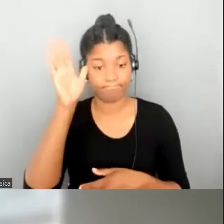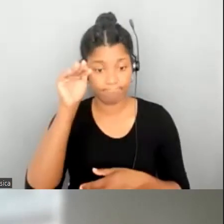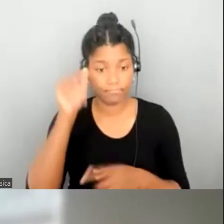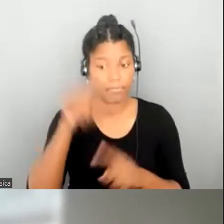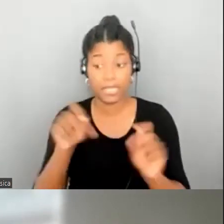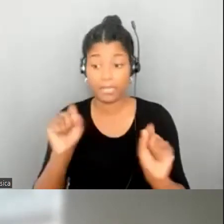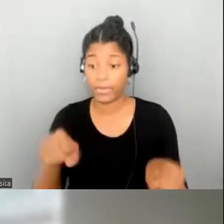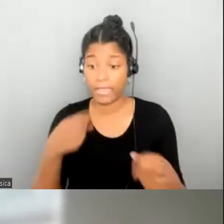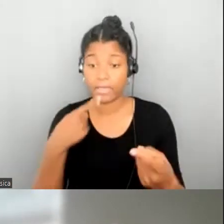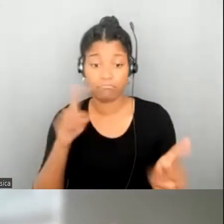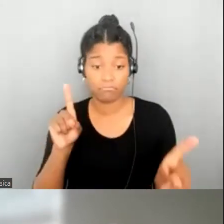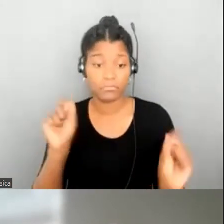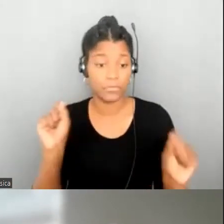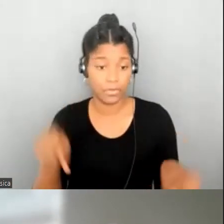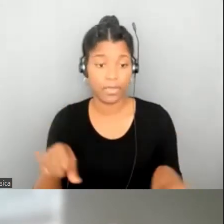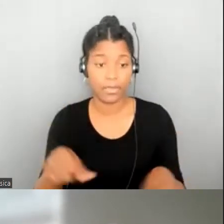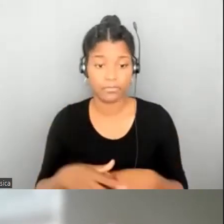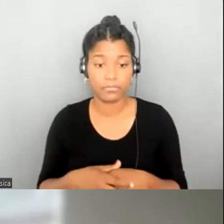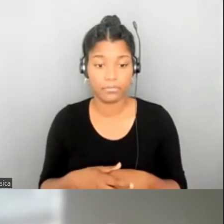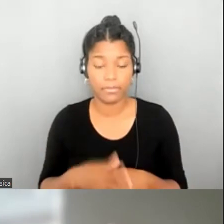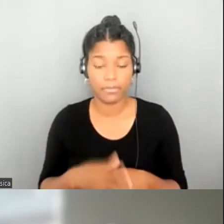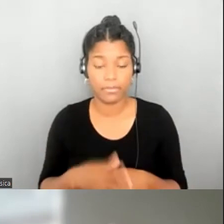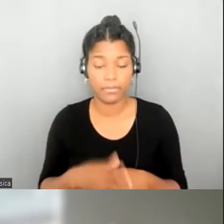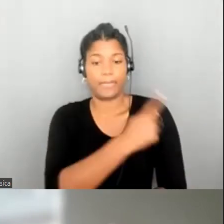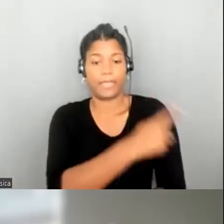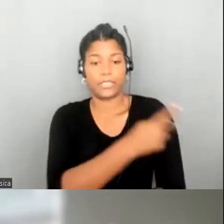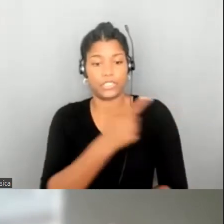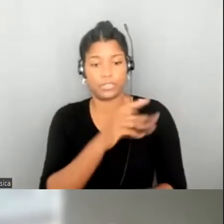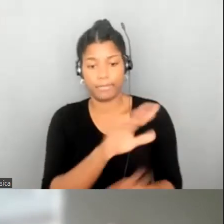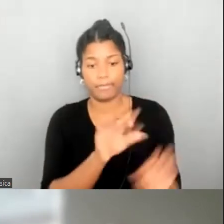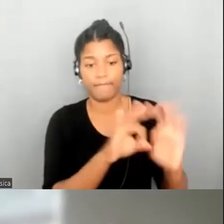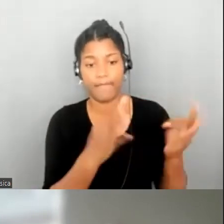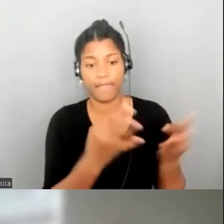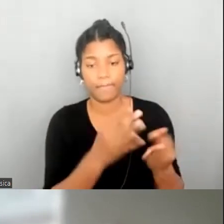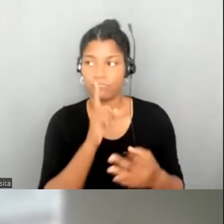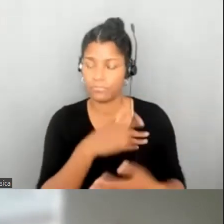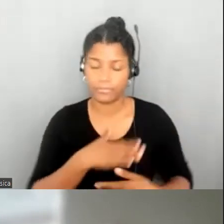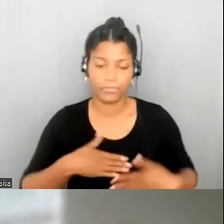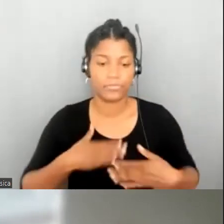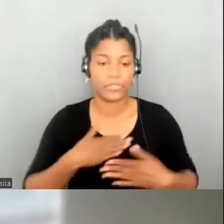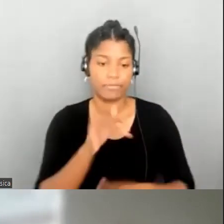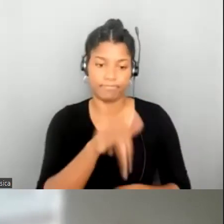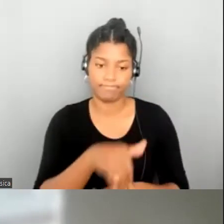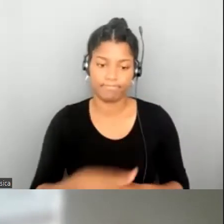I know that patients and families really, really appreciate that.